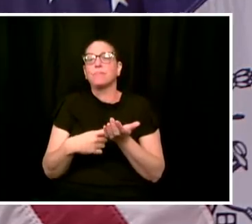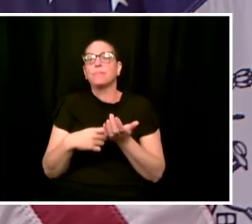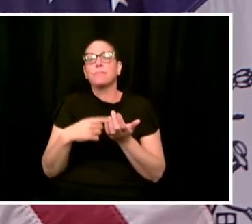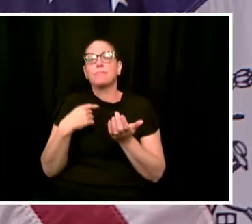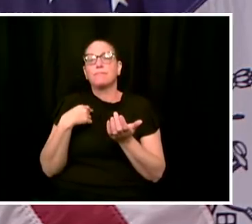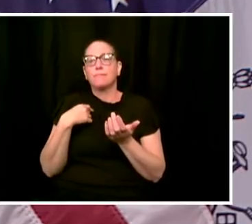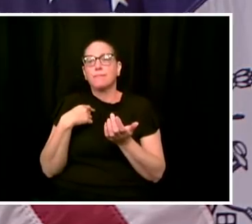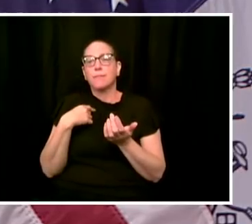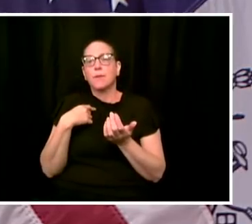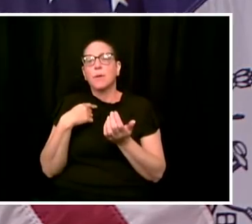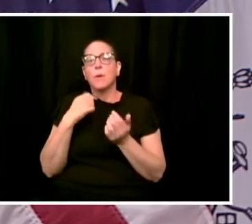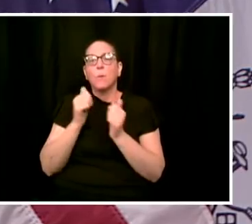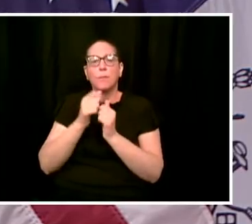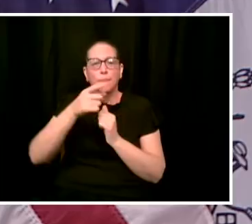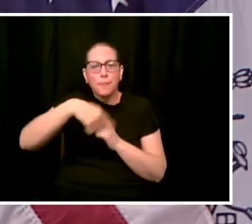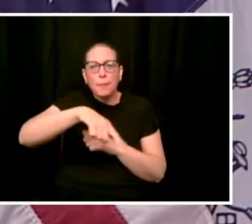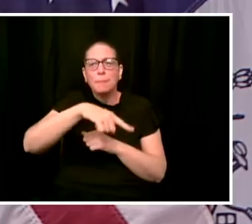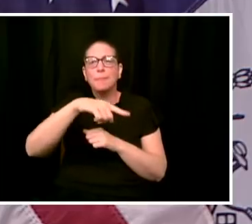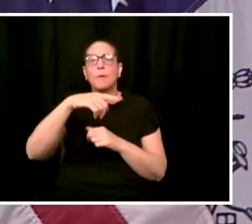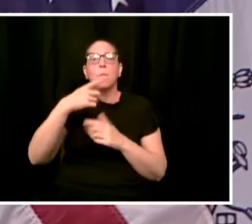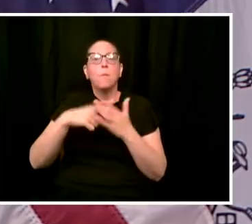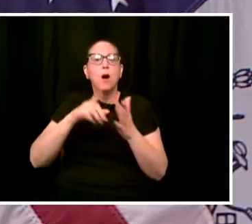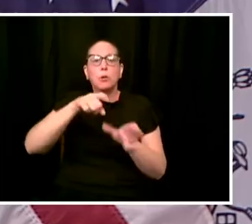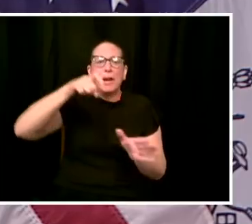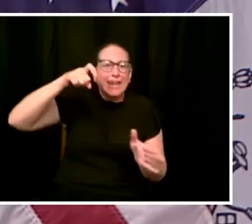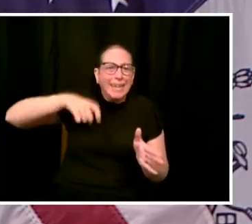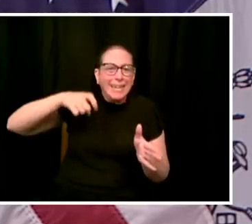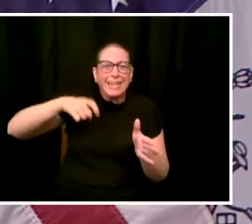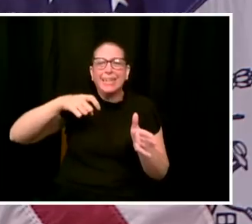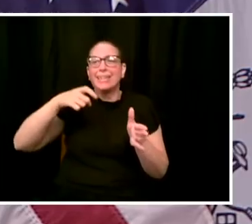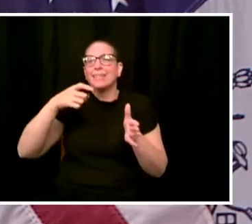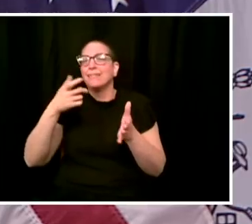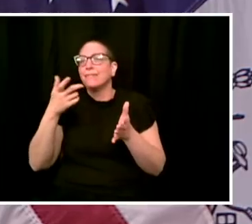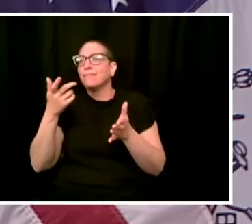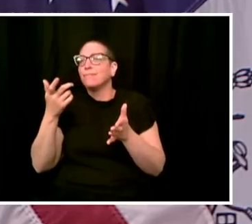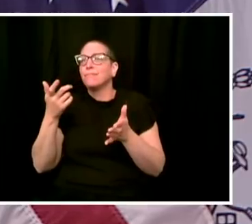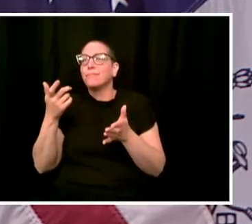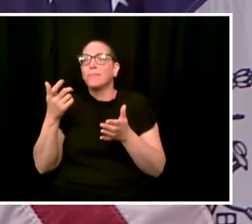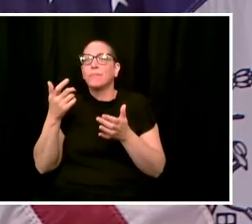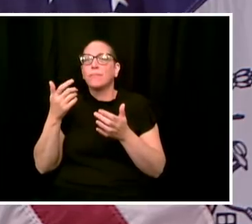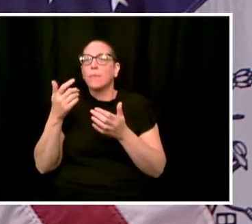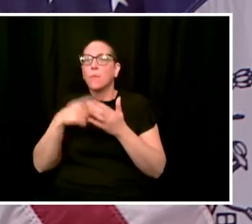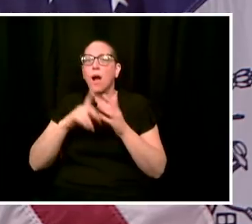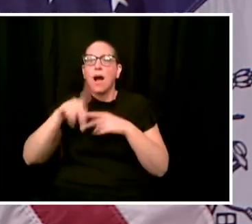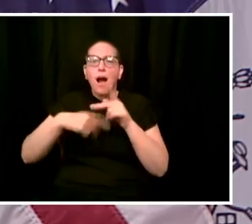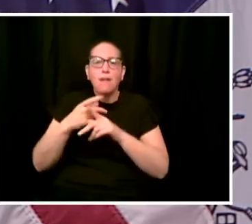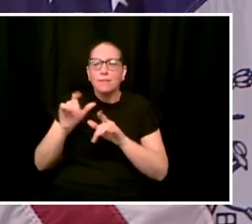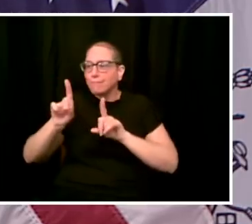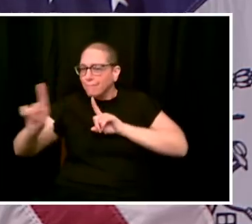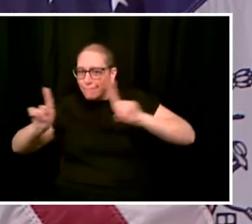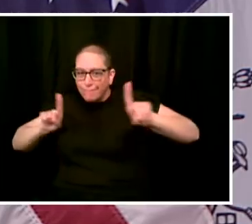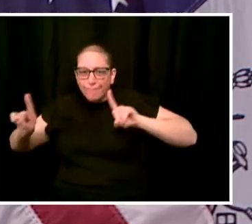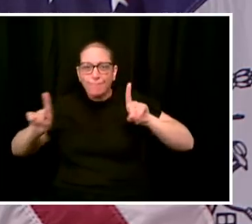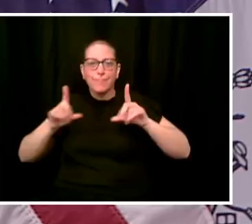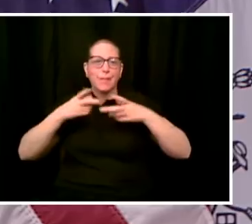CAPACITY DO YOU NEED TO HAVE TO BE ABLE TO COME BACK EFFECTIVELY. WHTA KNDI OF